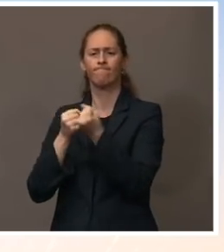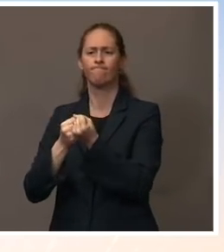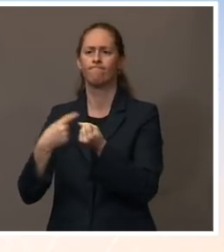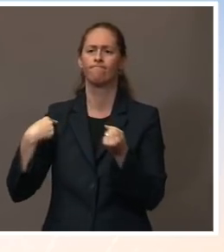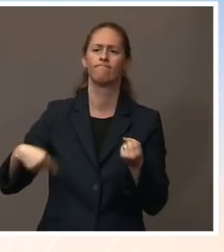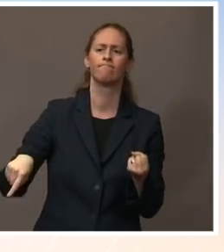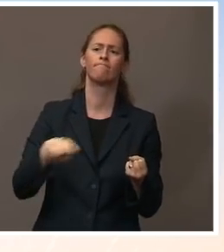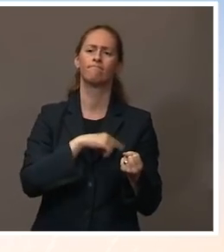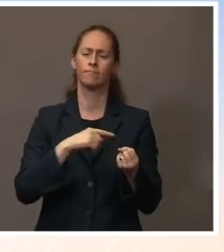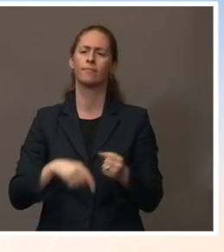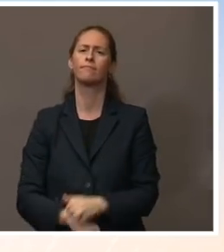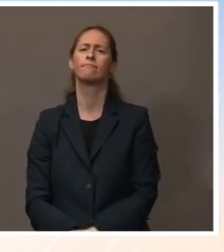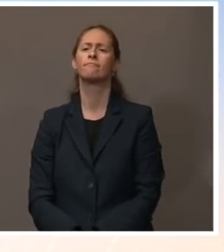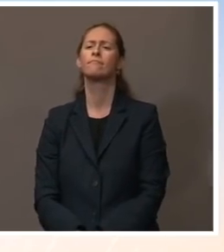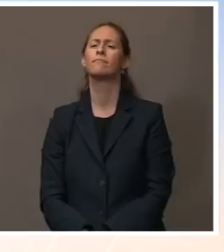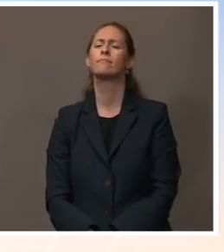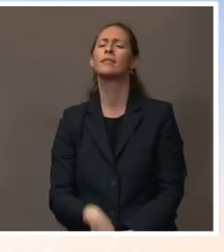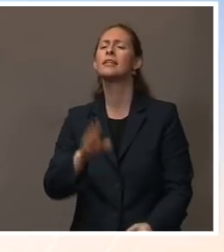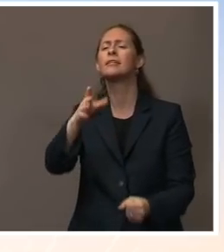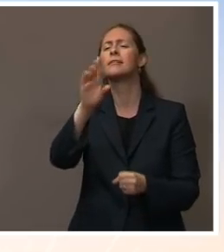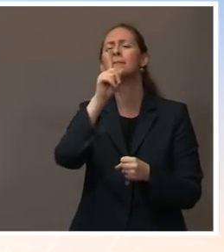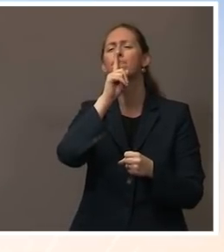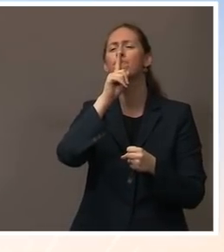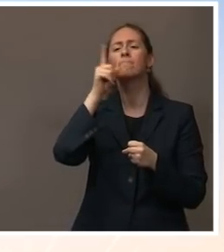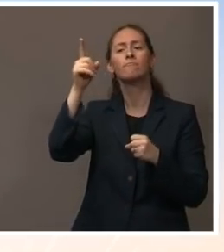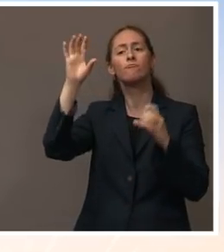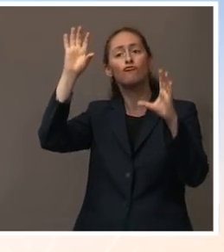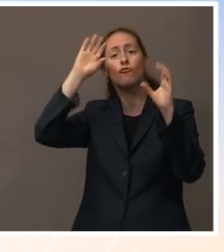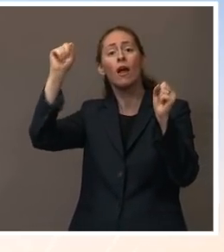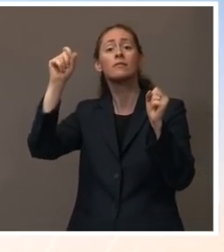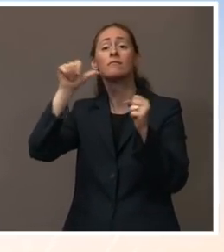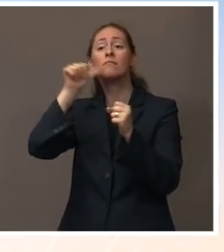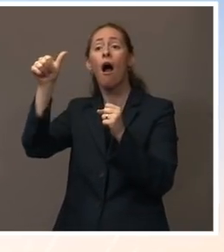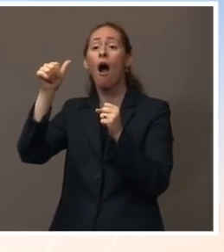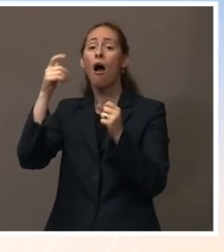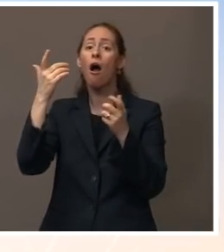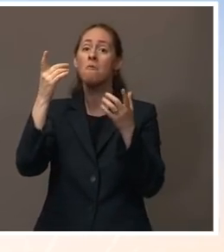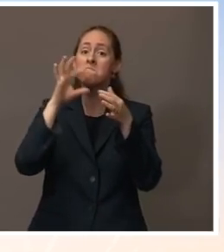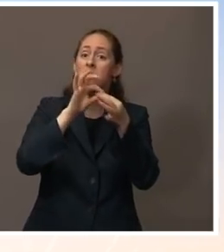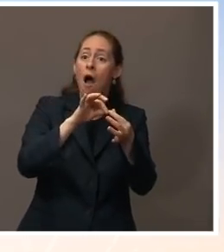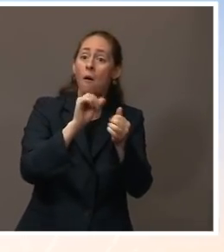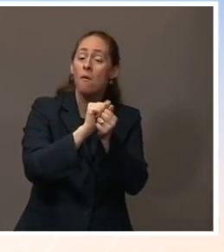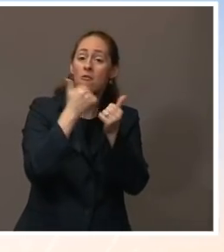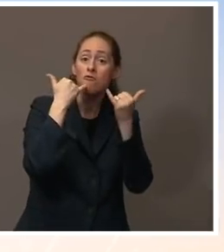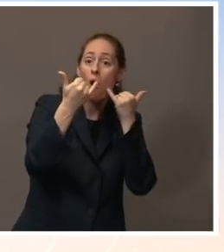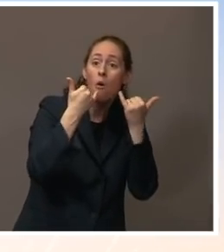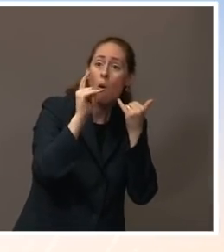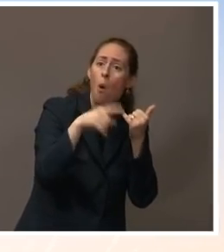you know, it is not just about private phone calls -- he's certainly done a number of those -- and private meetings -- as he did with Senator Manchin